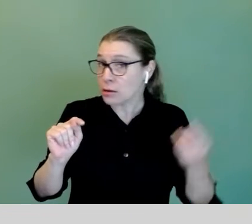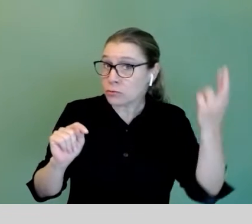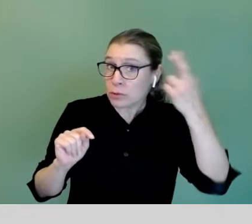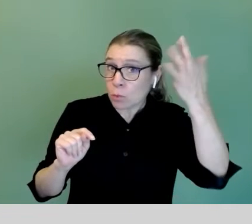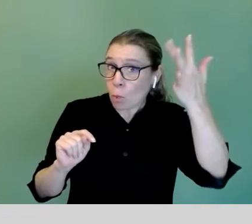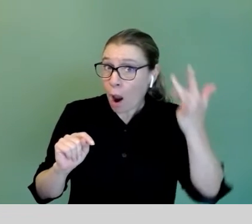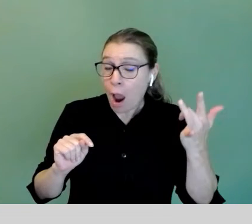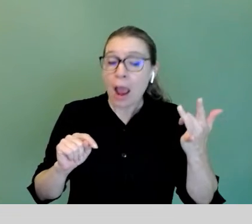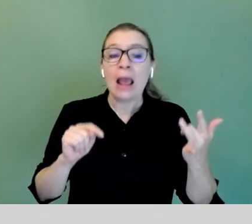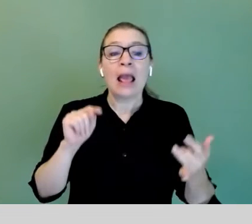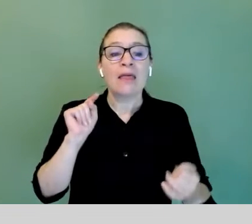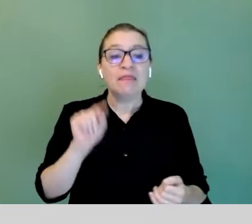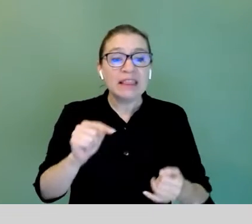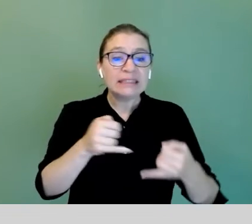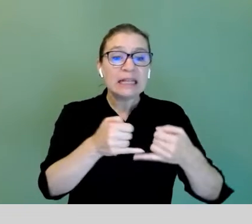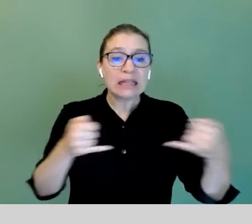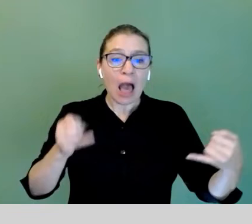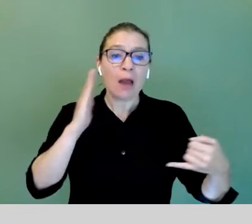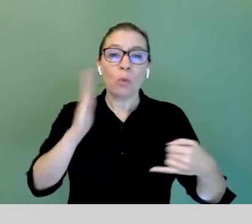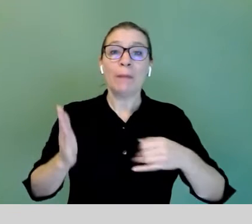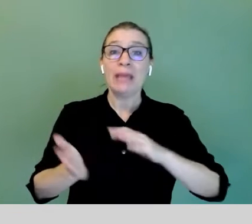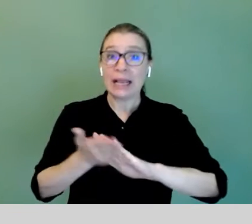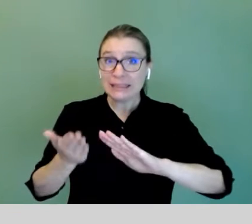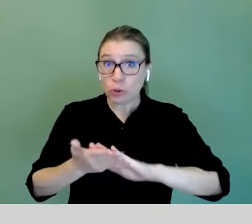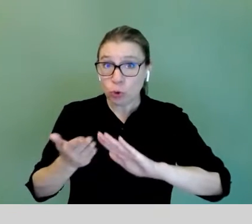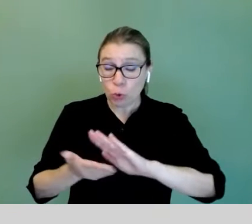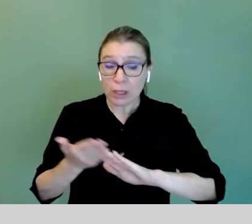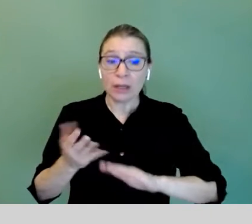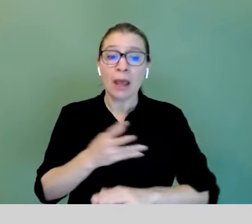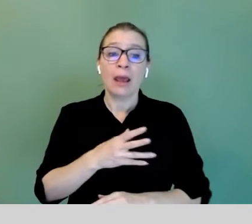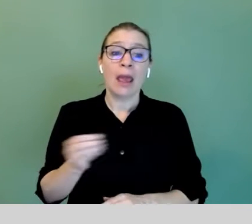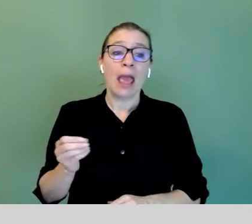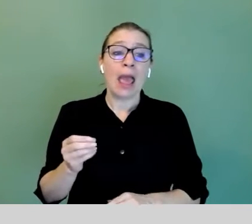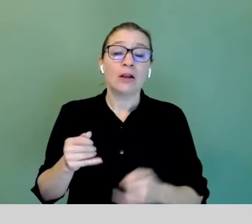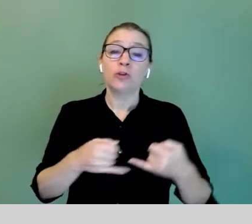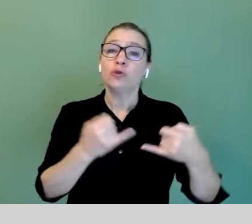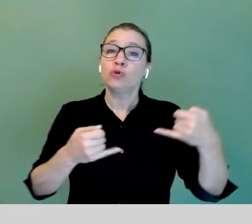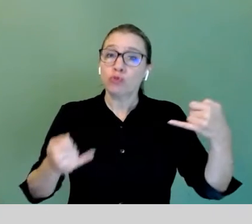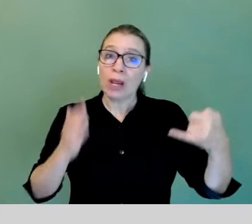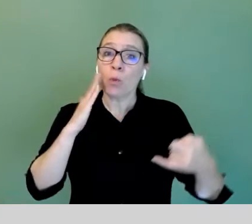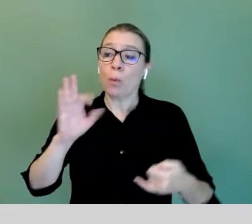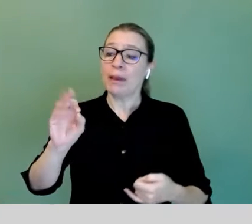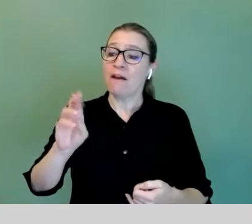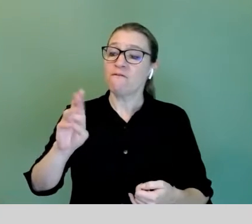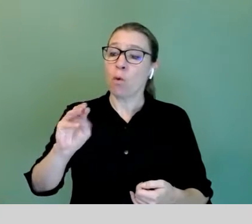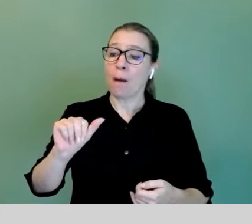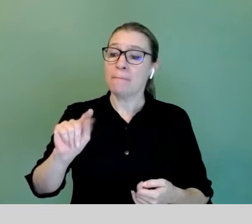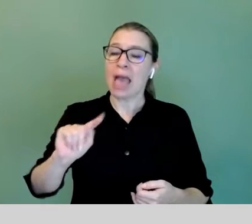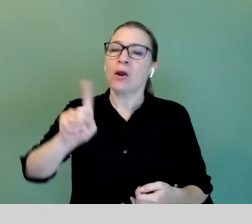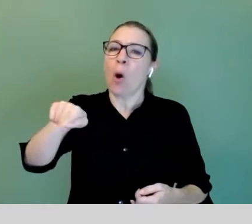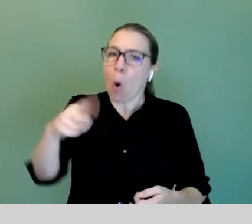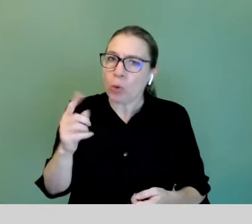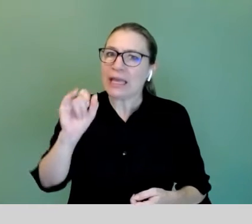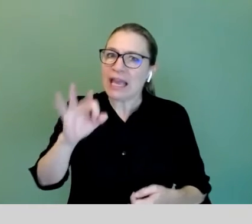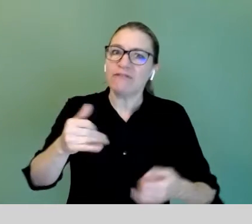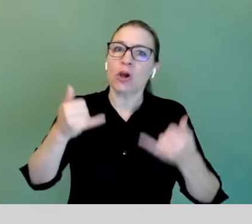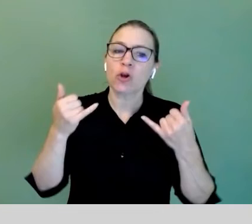and the reason is that this line will get executed, and the string will be formatted only in the case